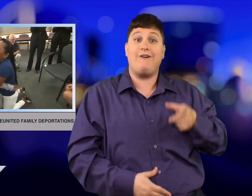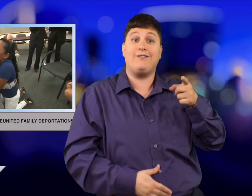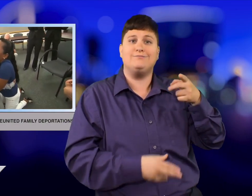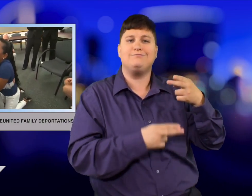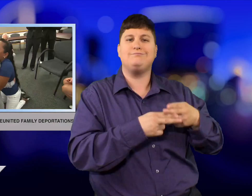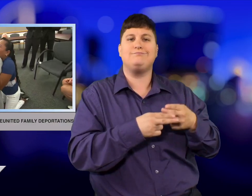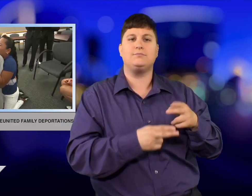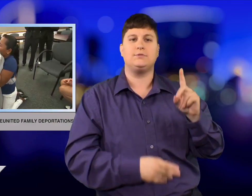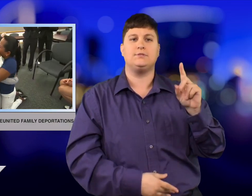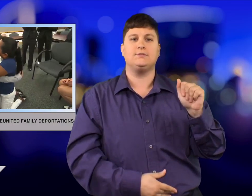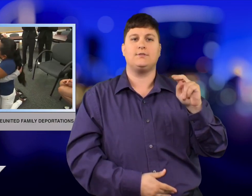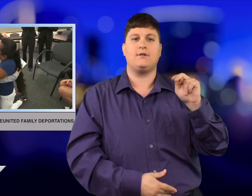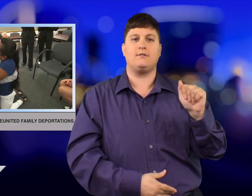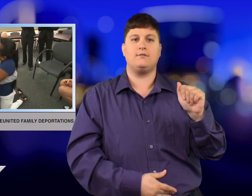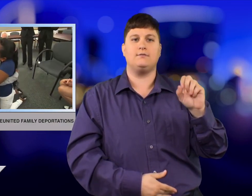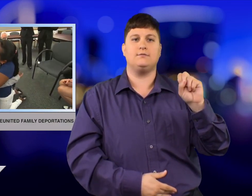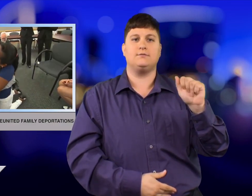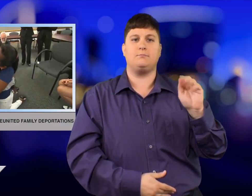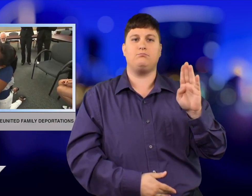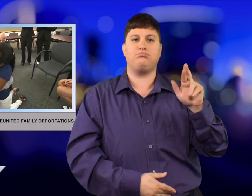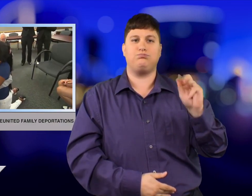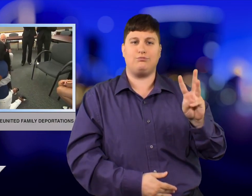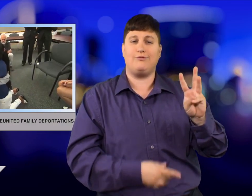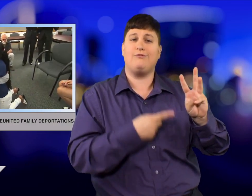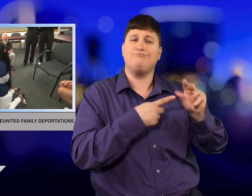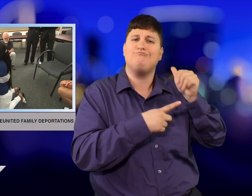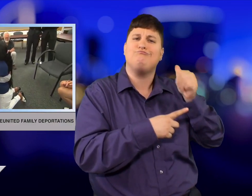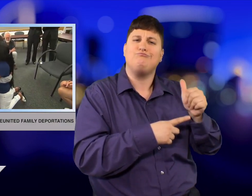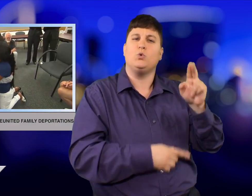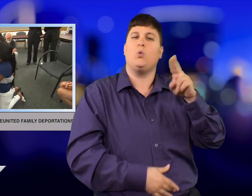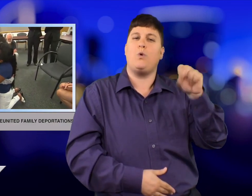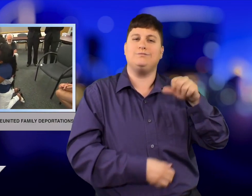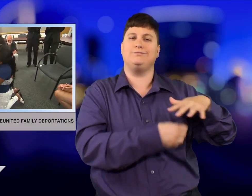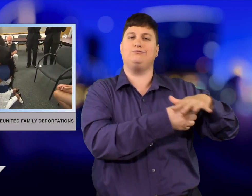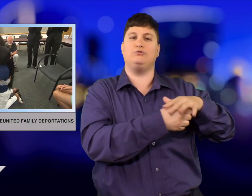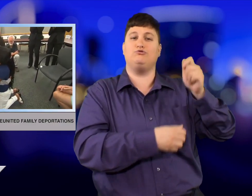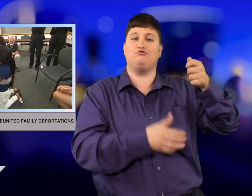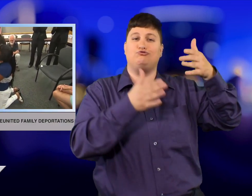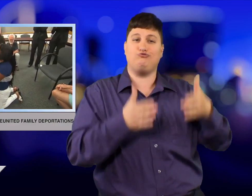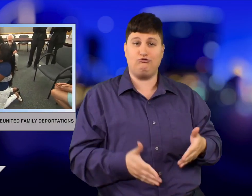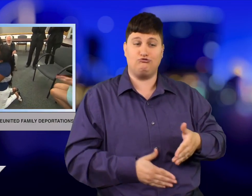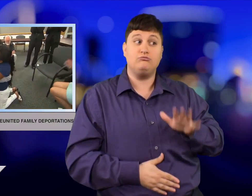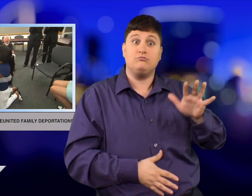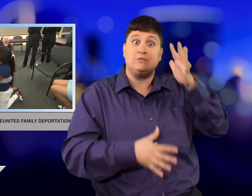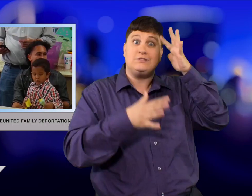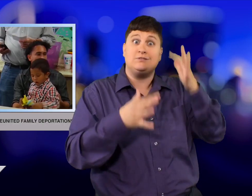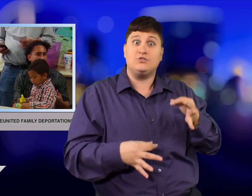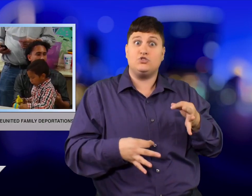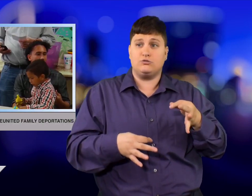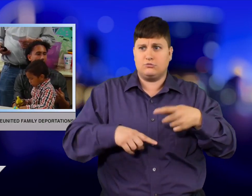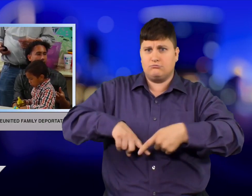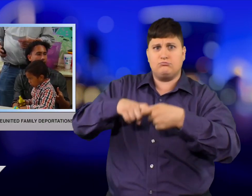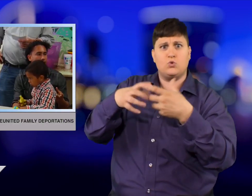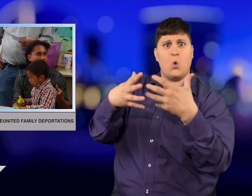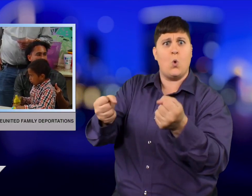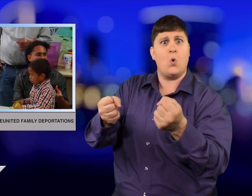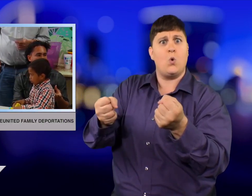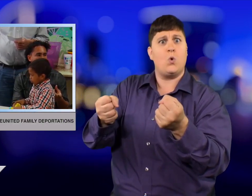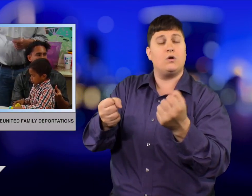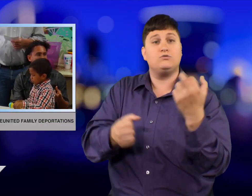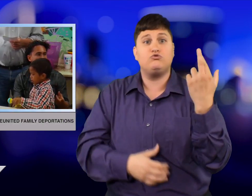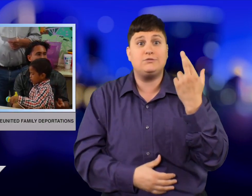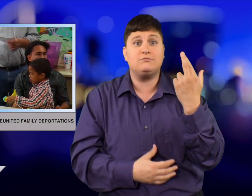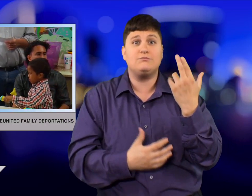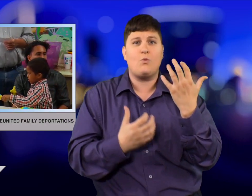The move from US District Judge Dana Sabraw suspends the removal of both parent and child